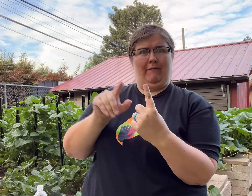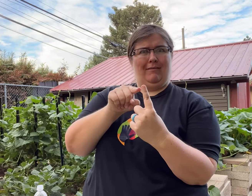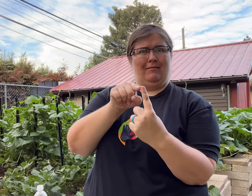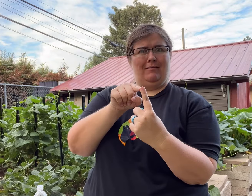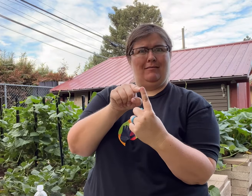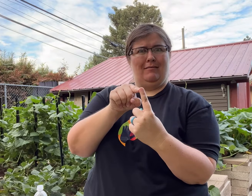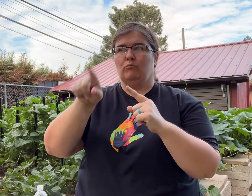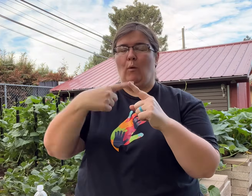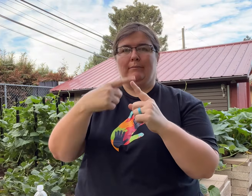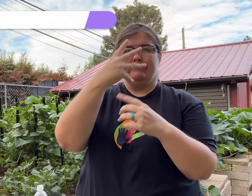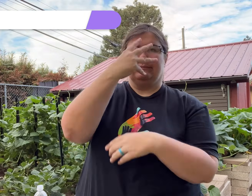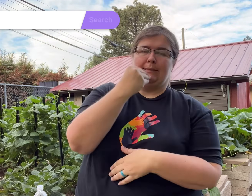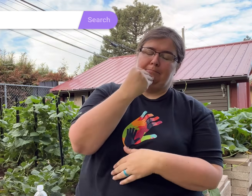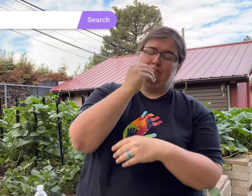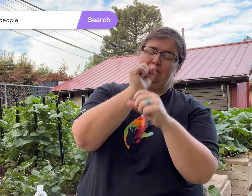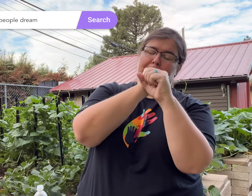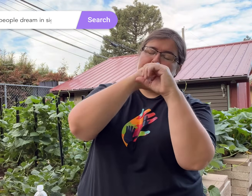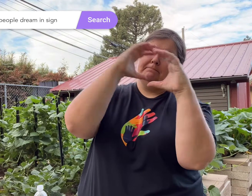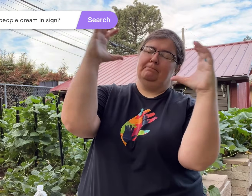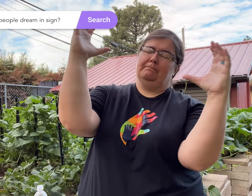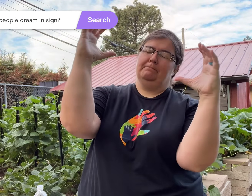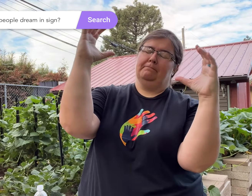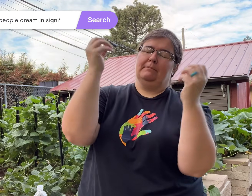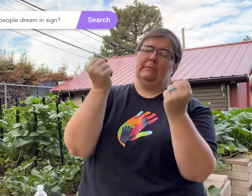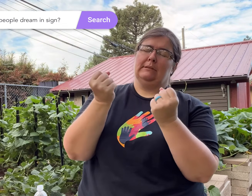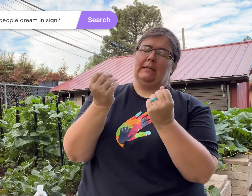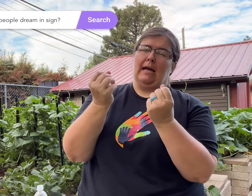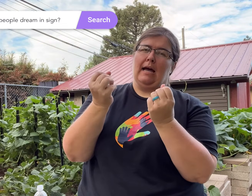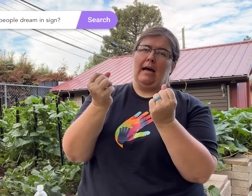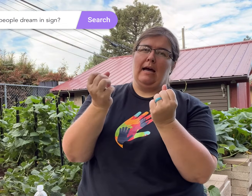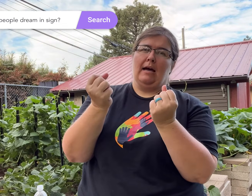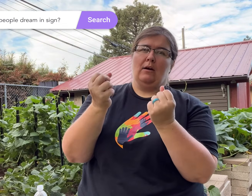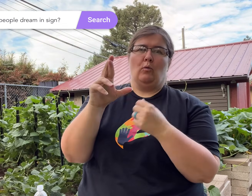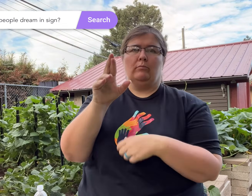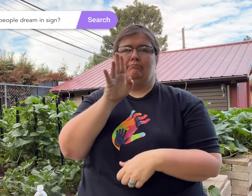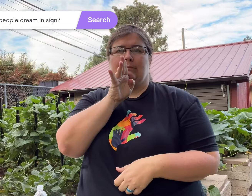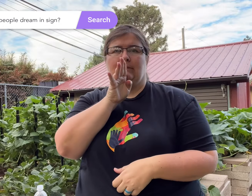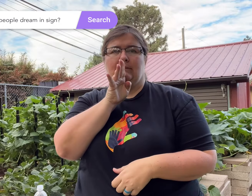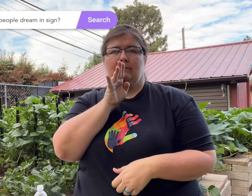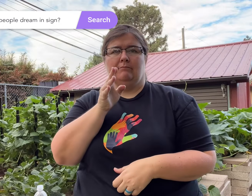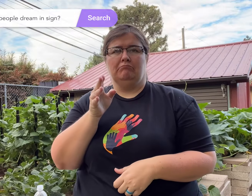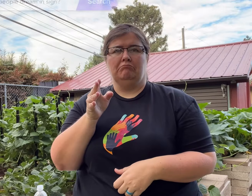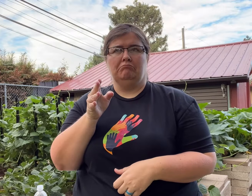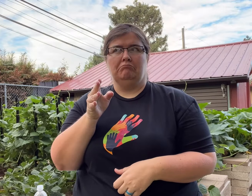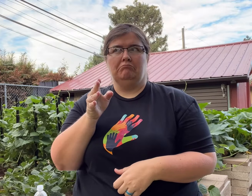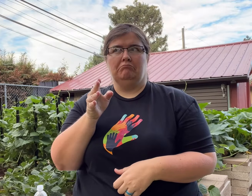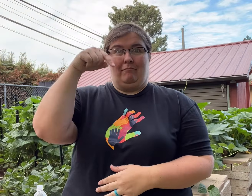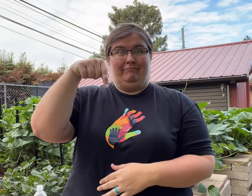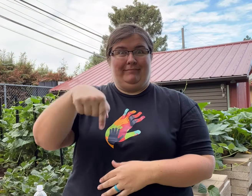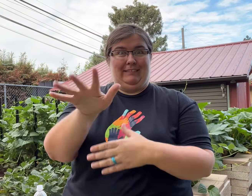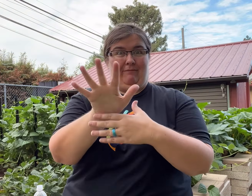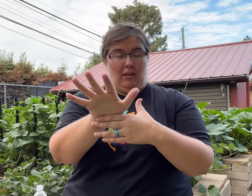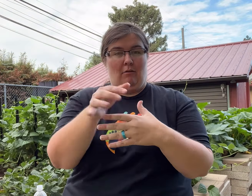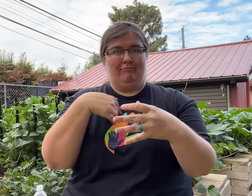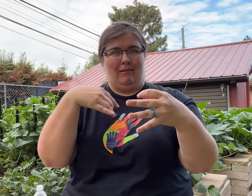I thought it was obvious. When you sleep, do Deaf people sign or speak?